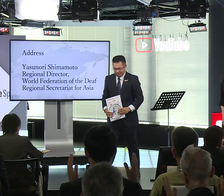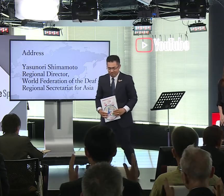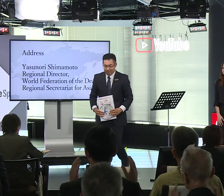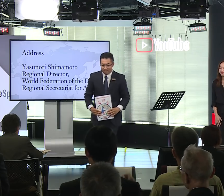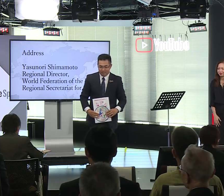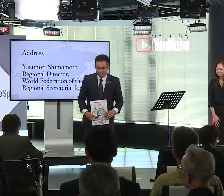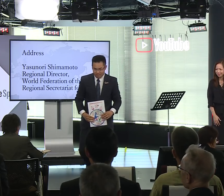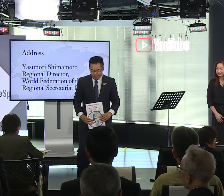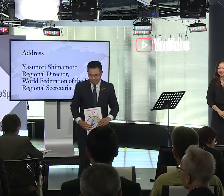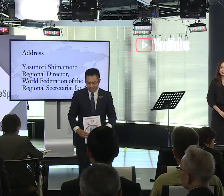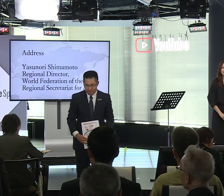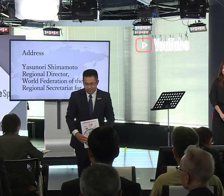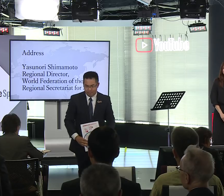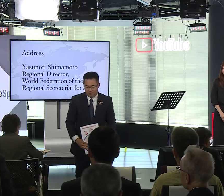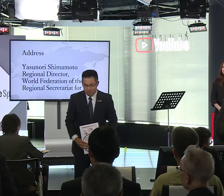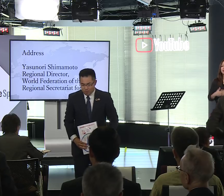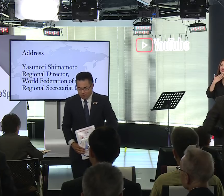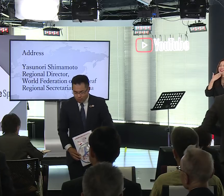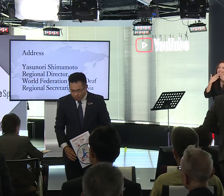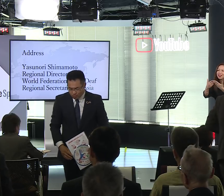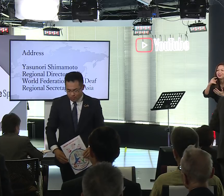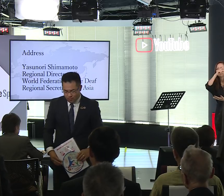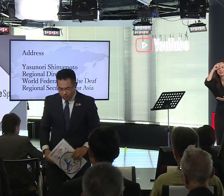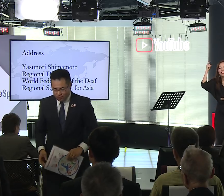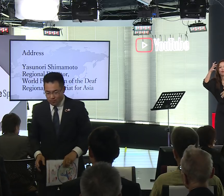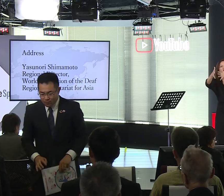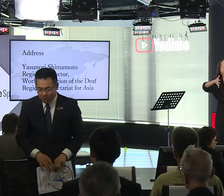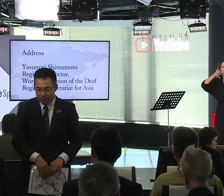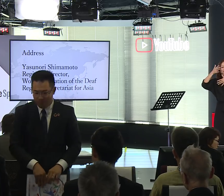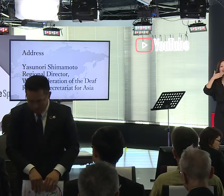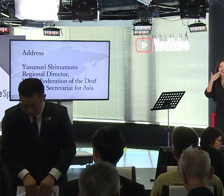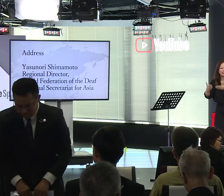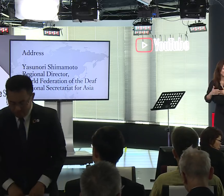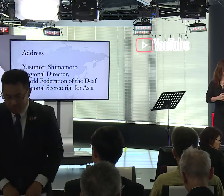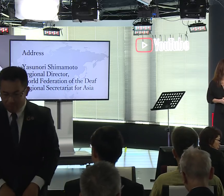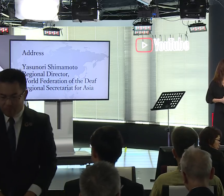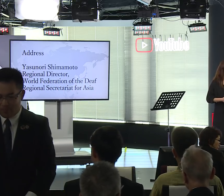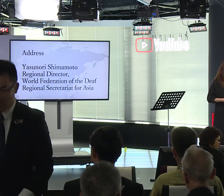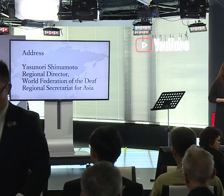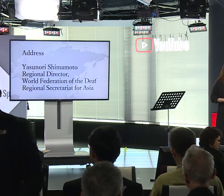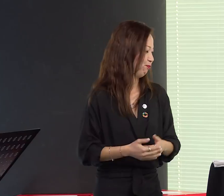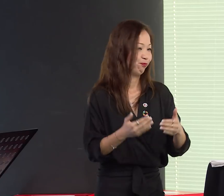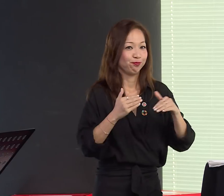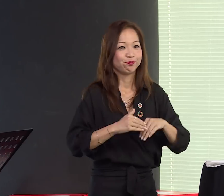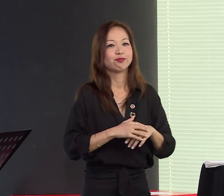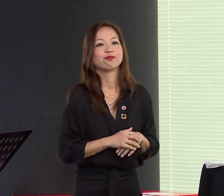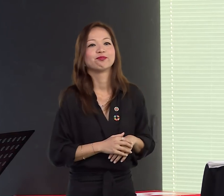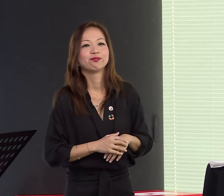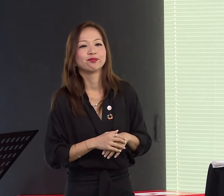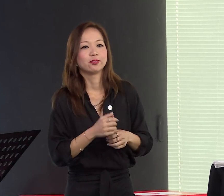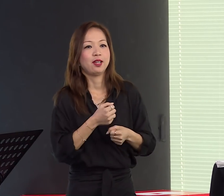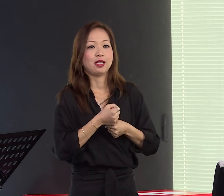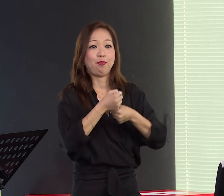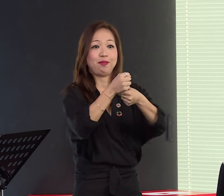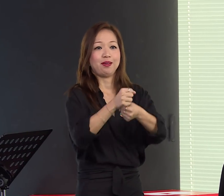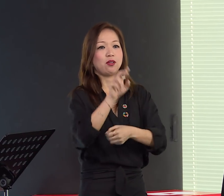I would also like to wish further progress and happiness for each of us here. Let us celebrate the day together. Thank you.